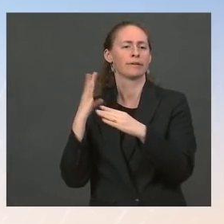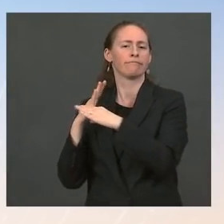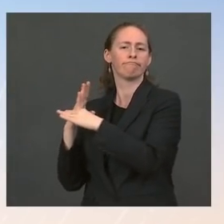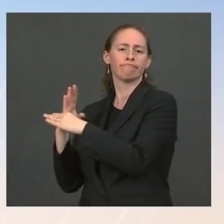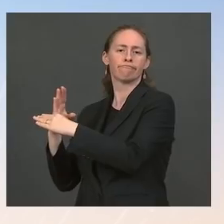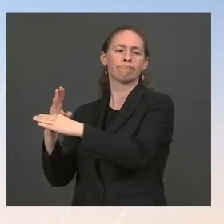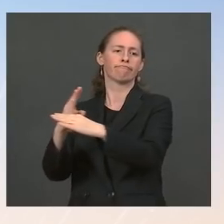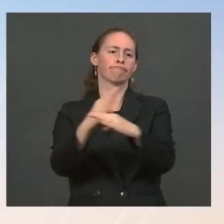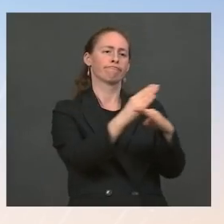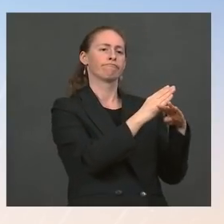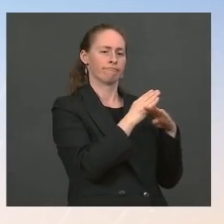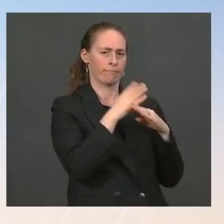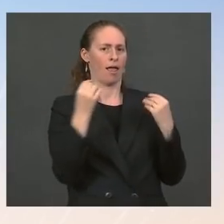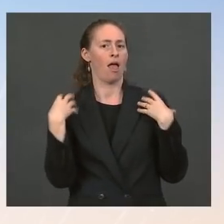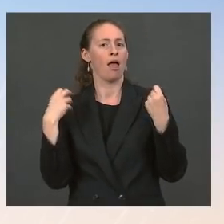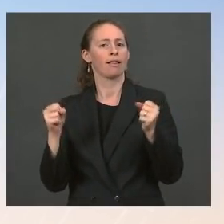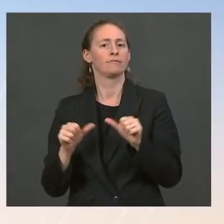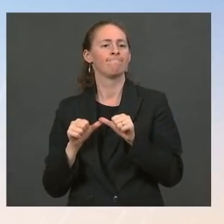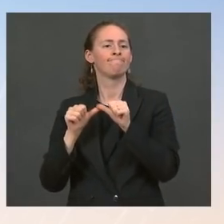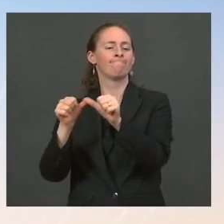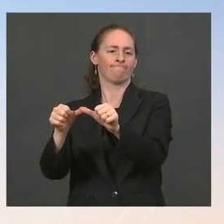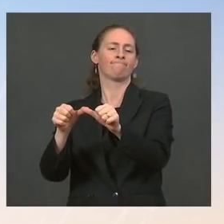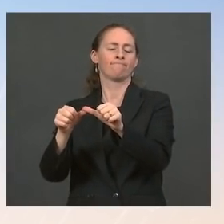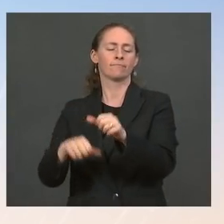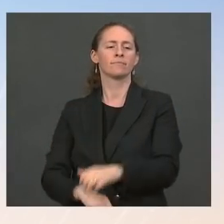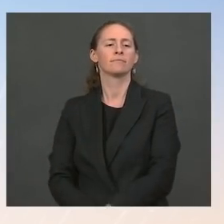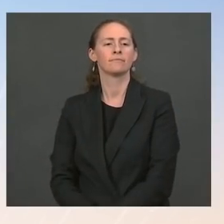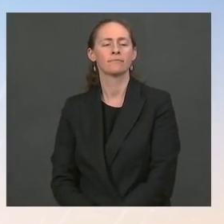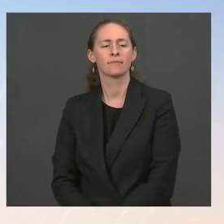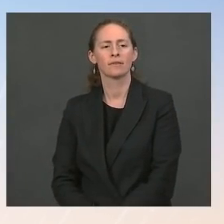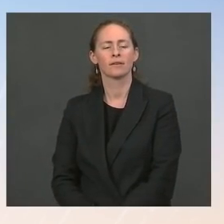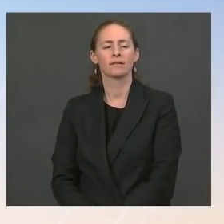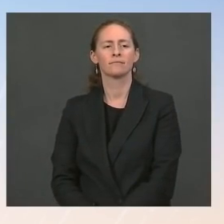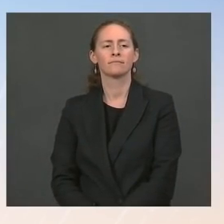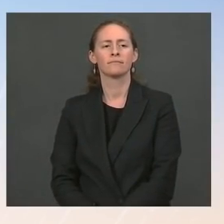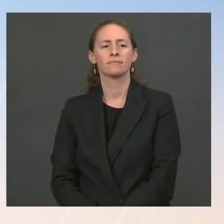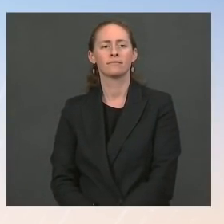It is -- and it is still true. And this raised that -- certainly the death of Colin Powell --